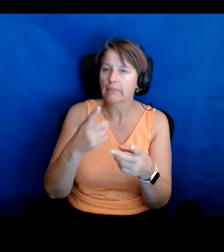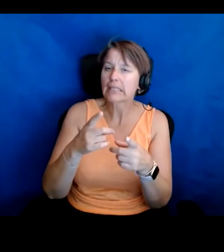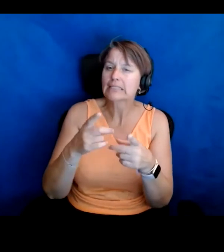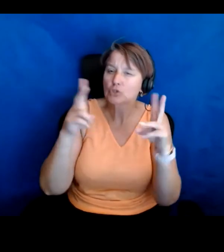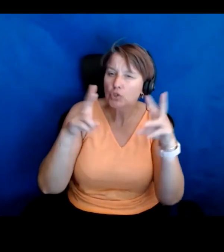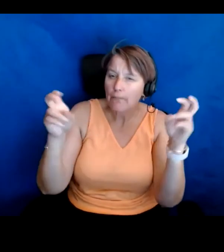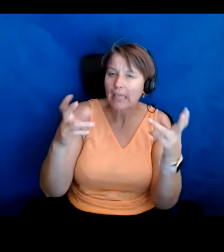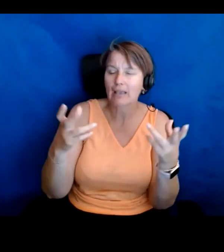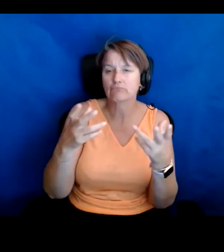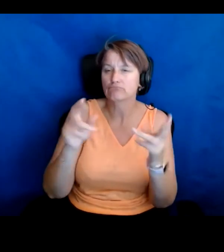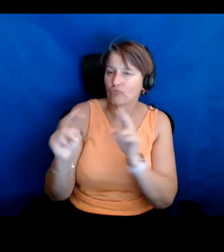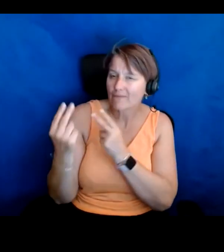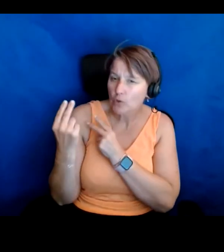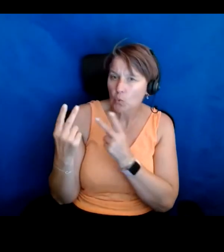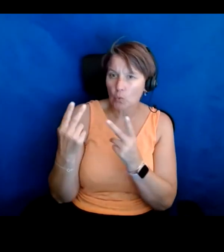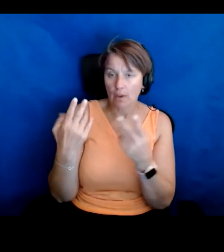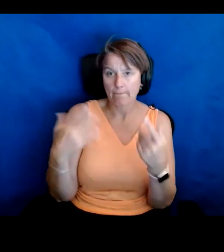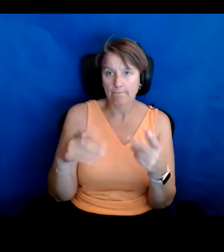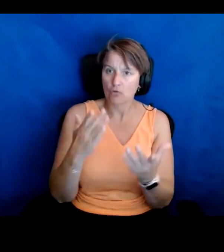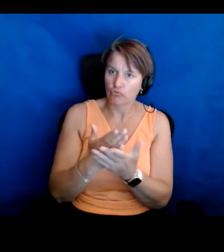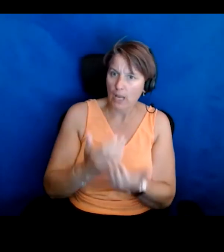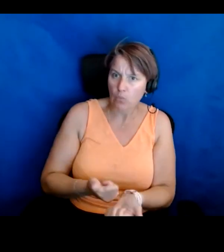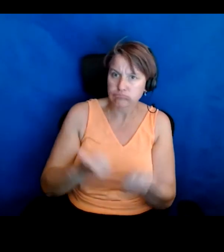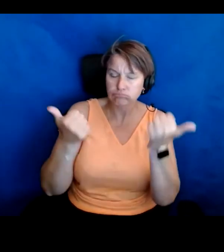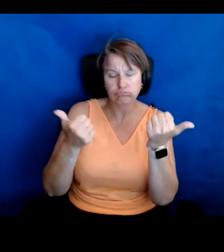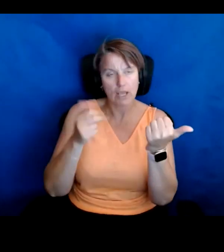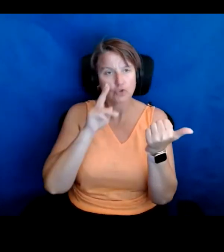you've been really good at showing your projects as processes as evolving.